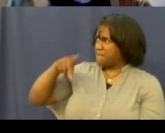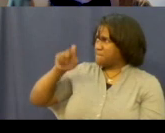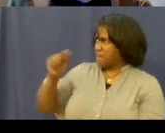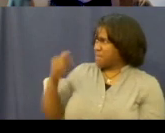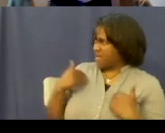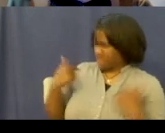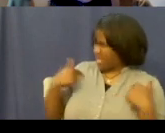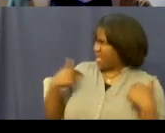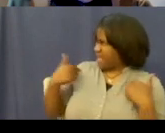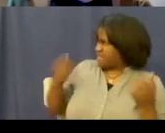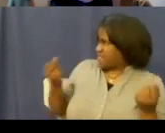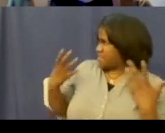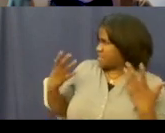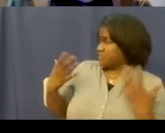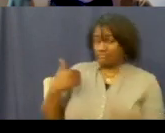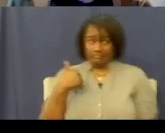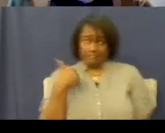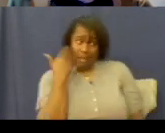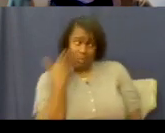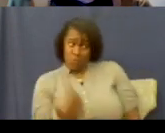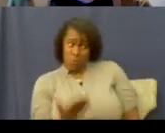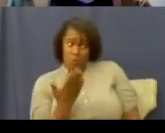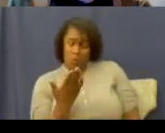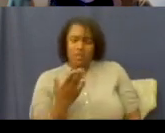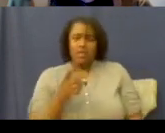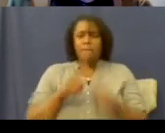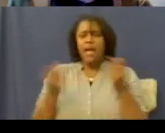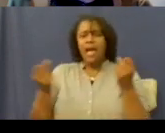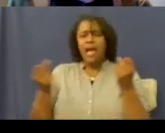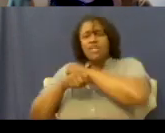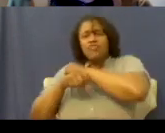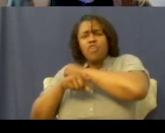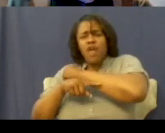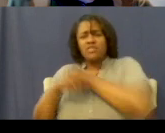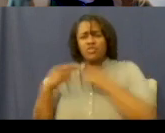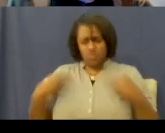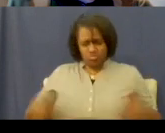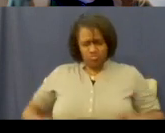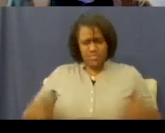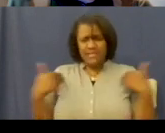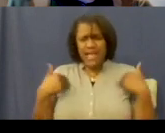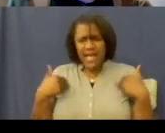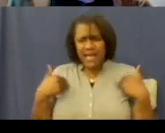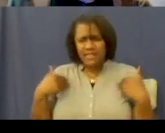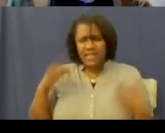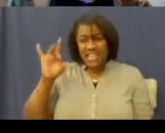But how many neurons do humans have? Do you think they have 85 million?